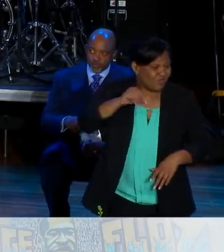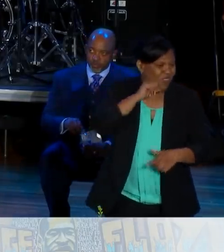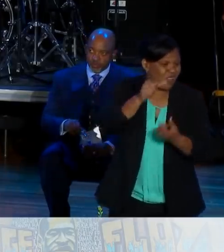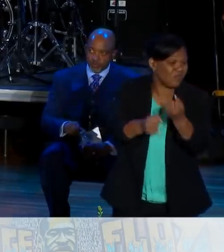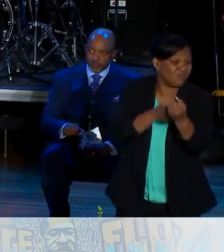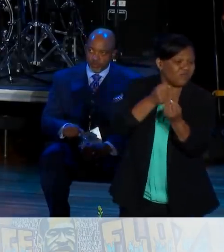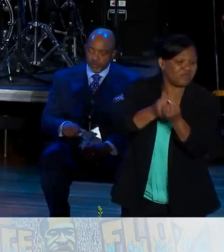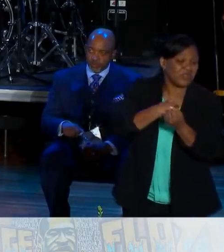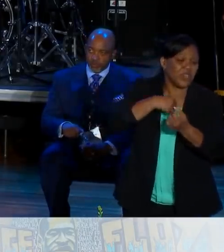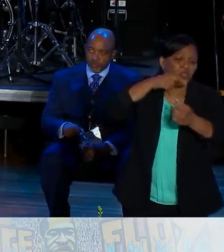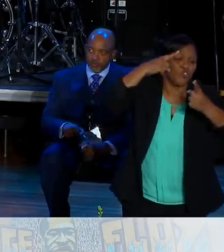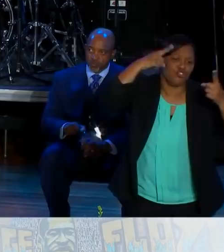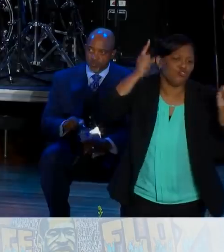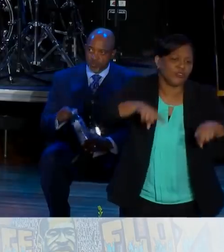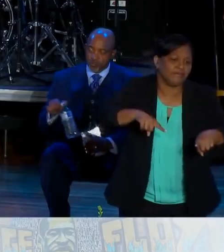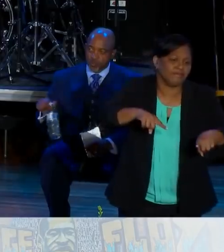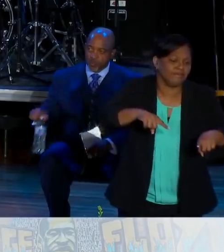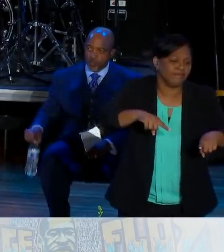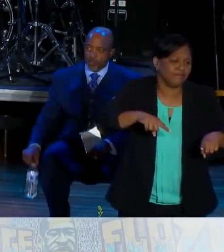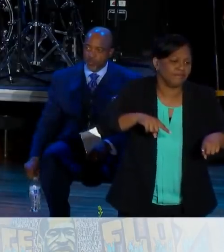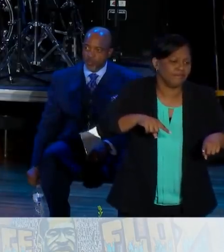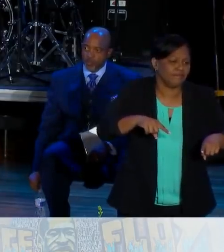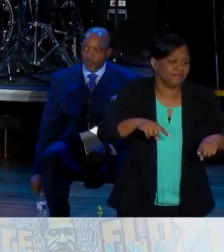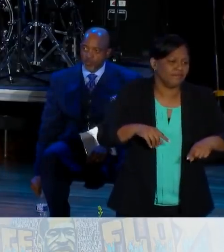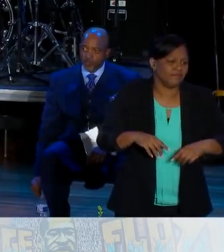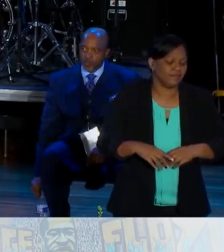AND NONE OF US IN THIS FAMILY CONDONES LOOTING OR VIOLENCE,